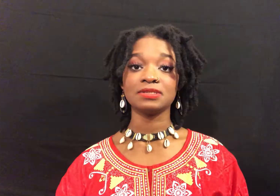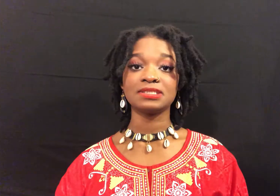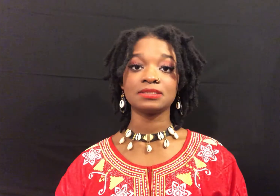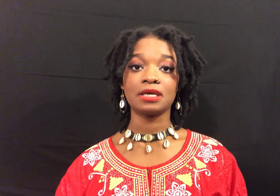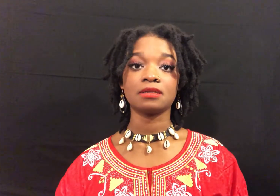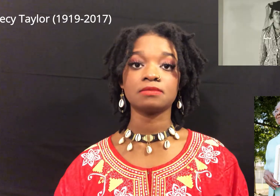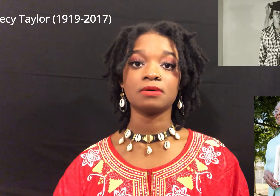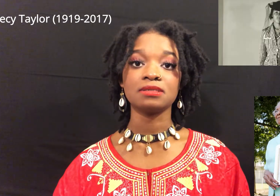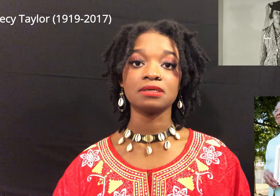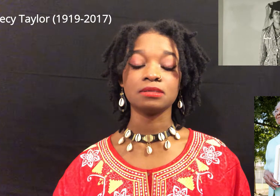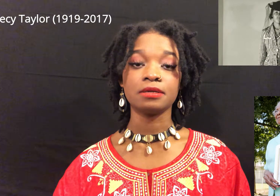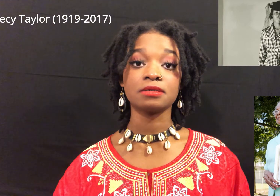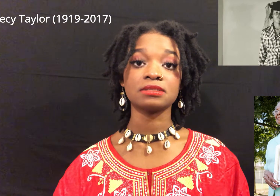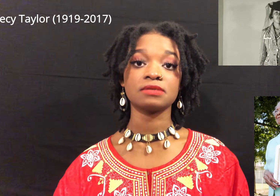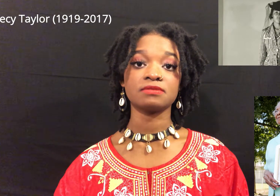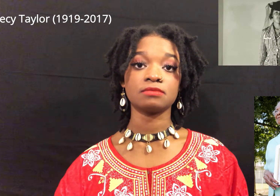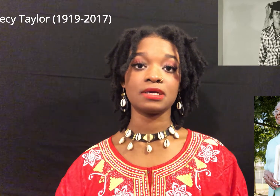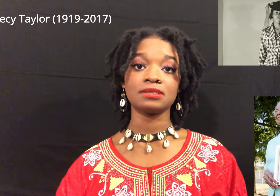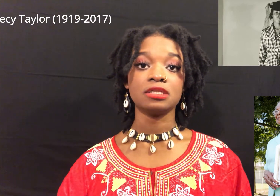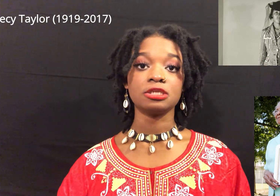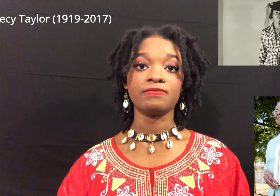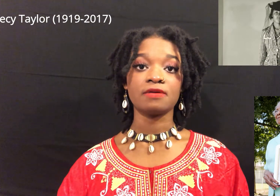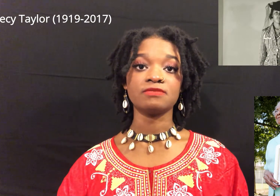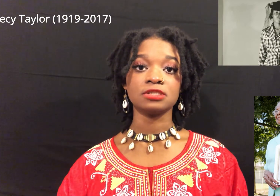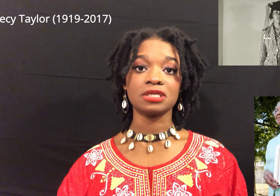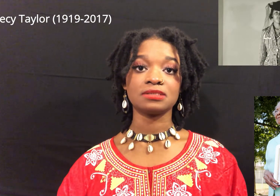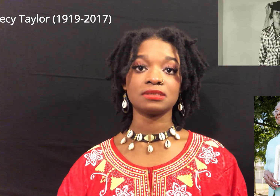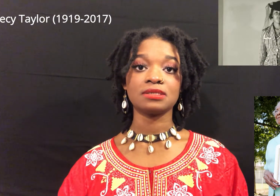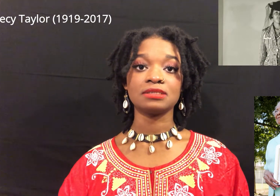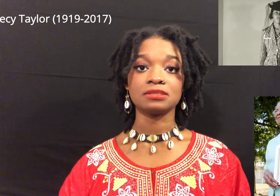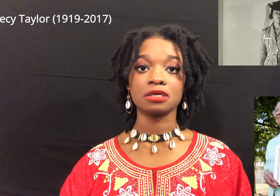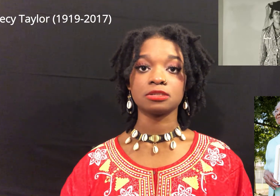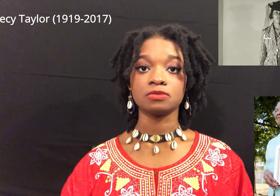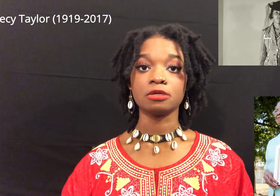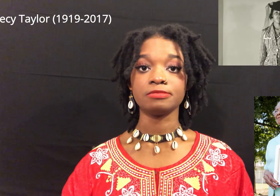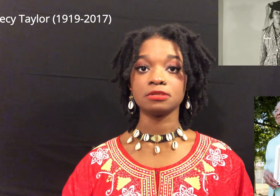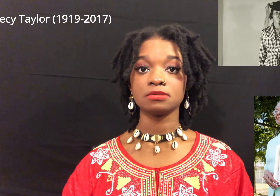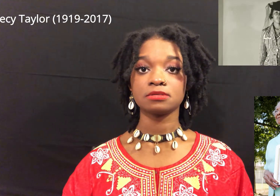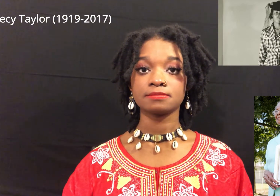Recy Taylor was a leader in civil rights, and she fought for justice in sexual abuse.